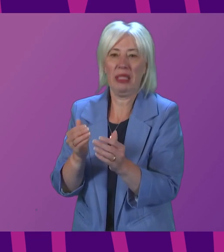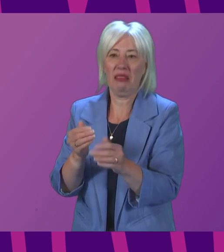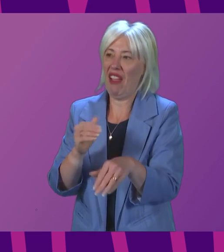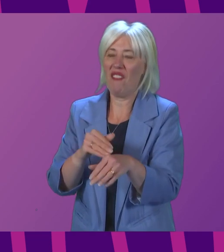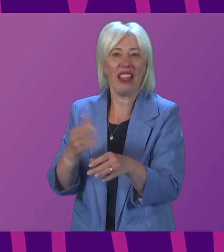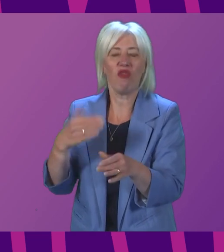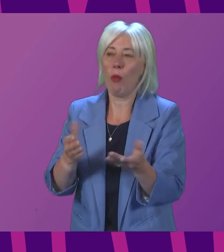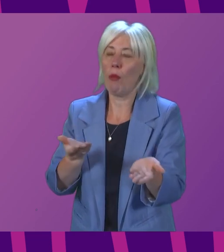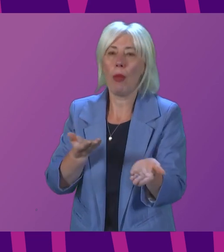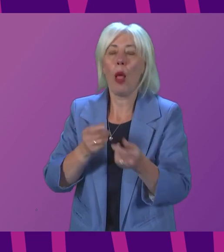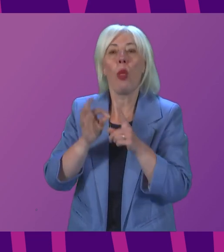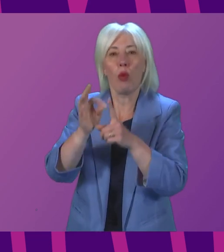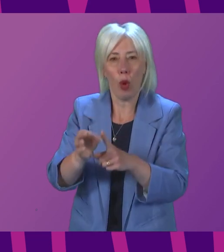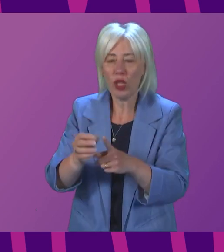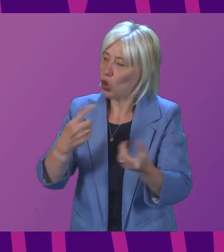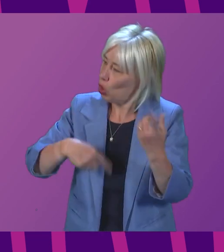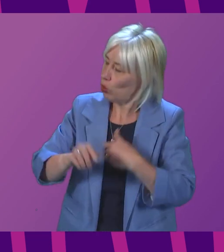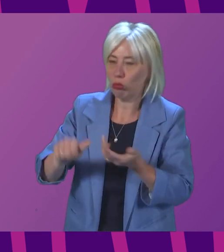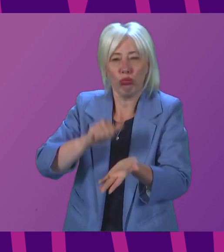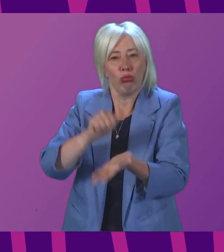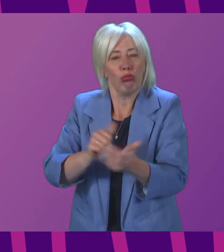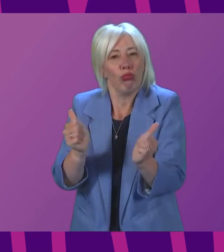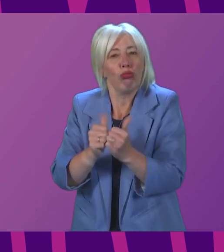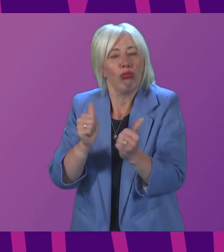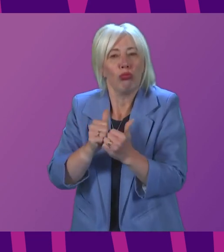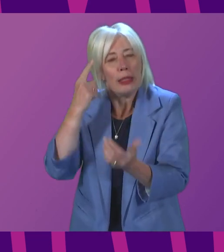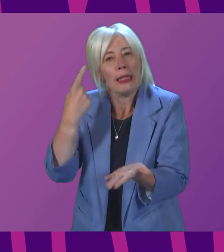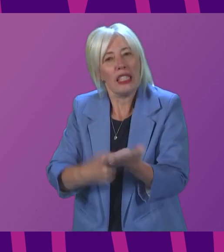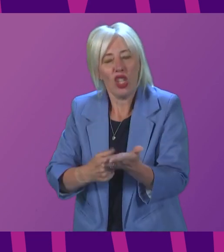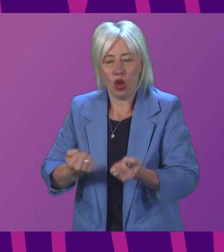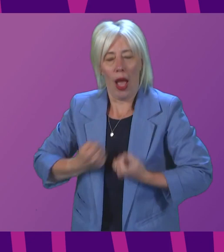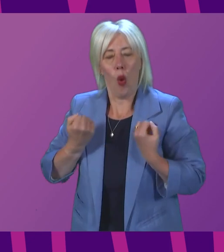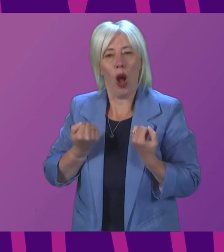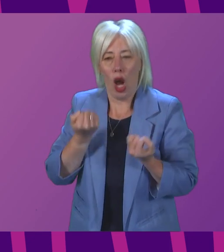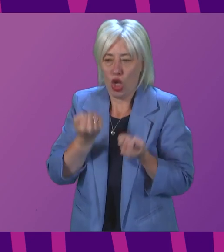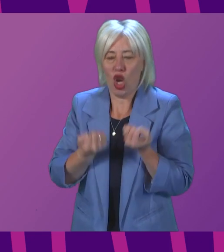We will continue to take appropriate decisions about our justice system, and we will ensure